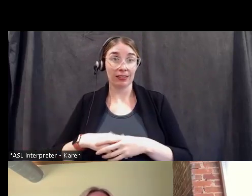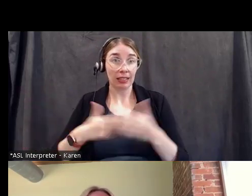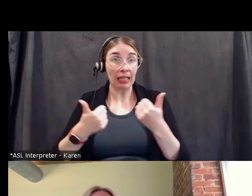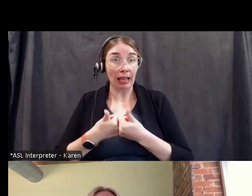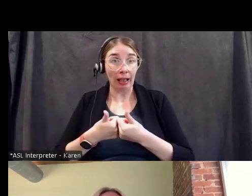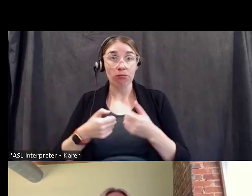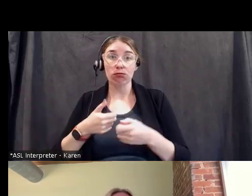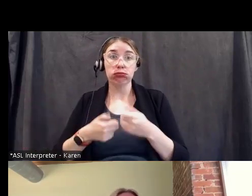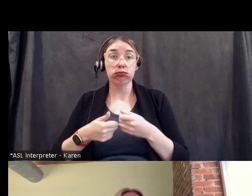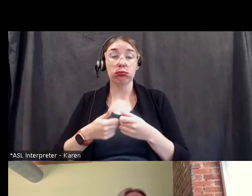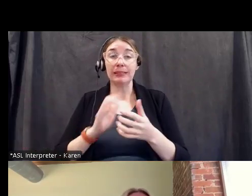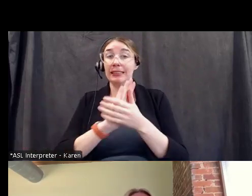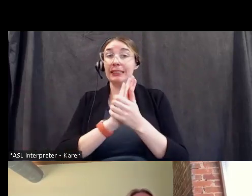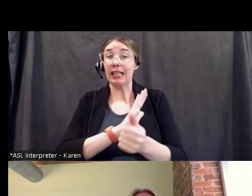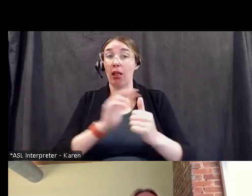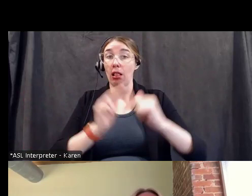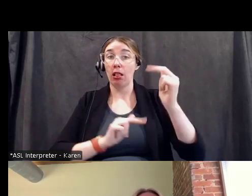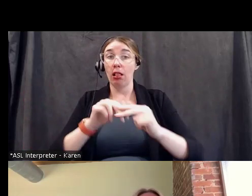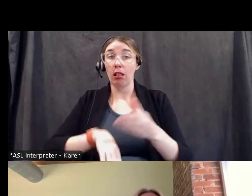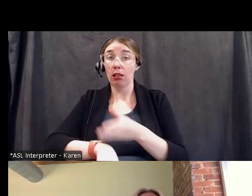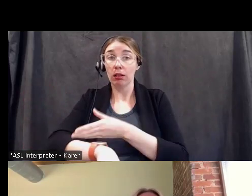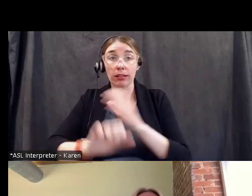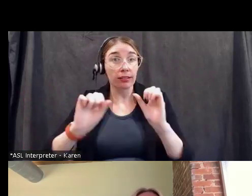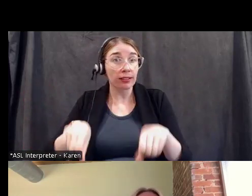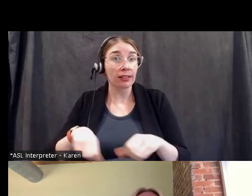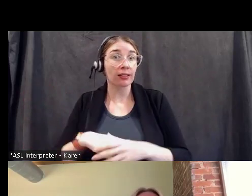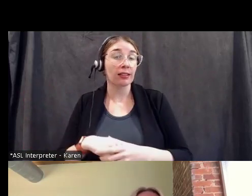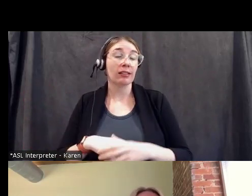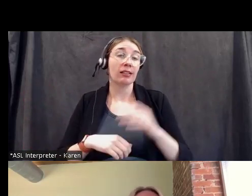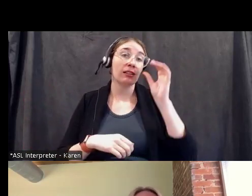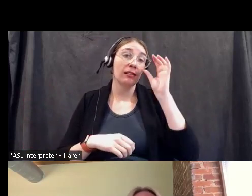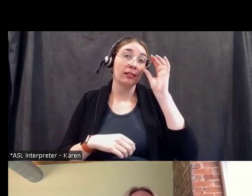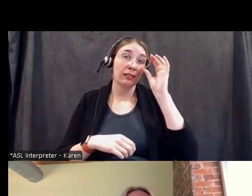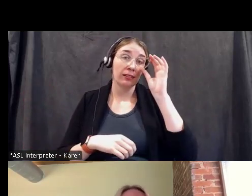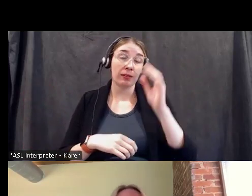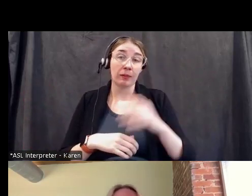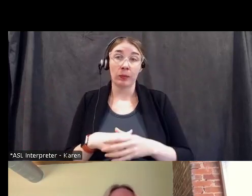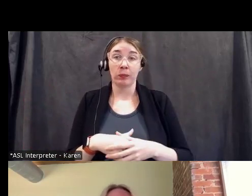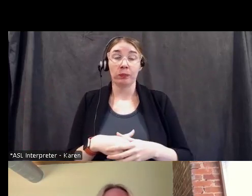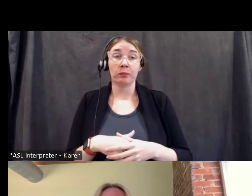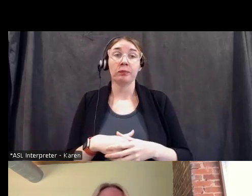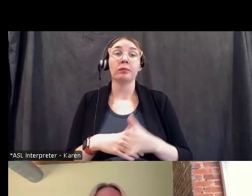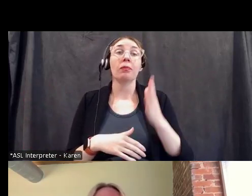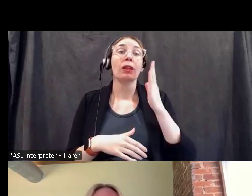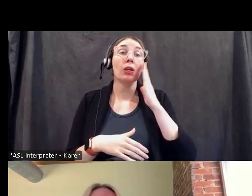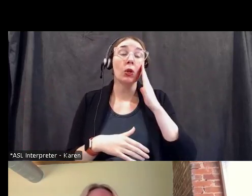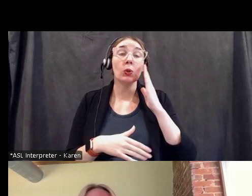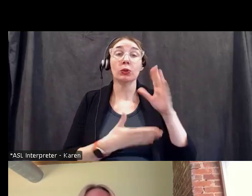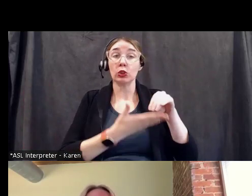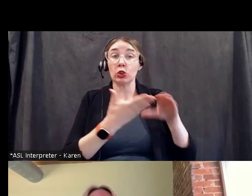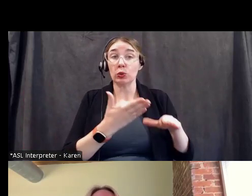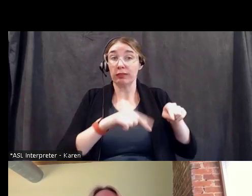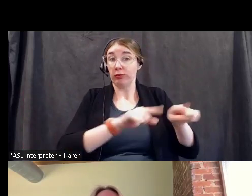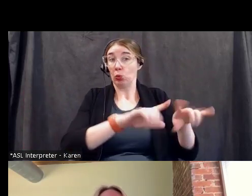I know students that are using games now in part of their class to build certain skills.